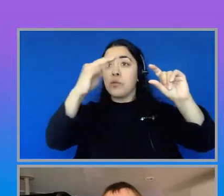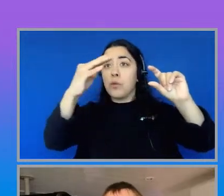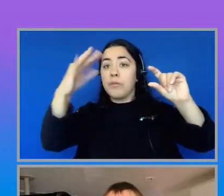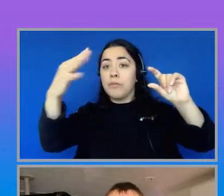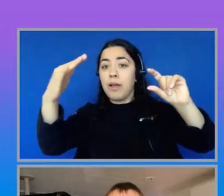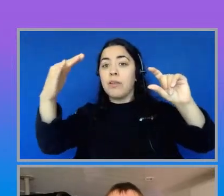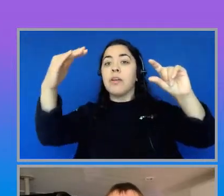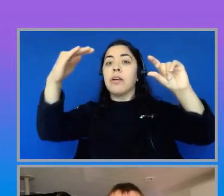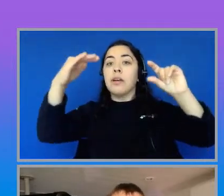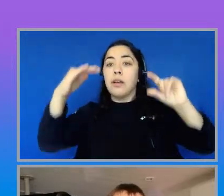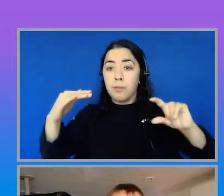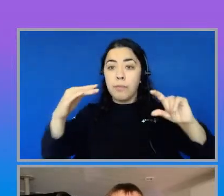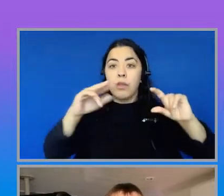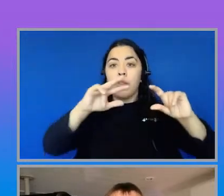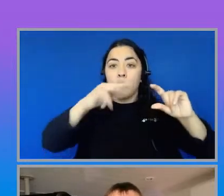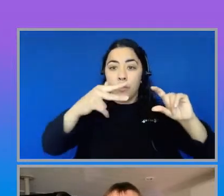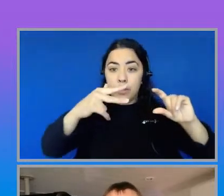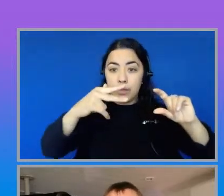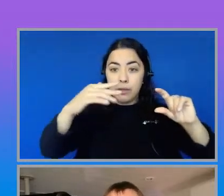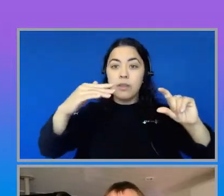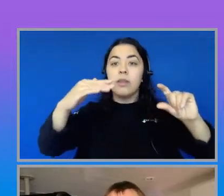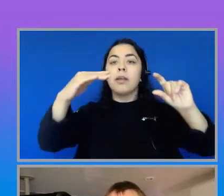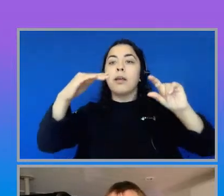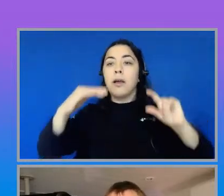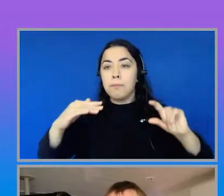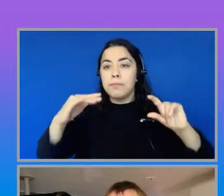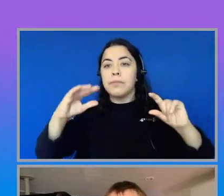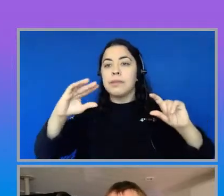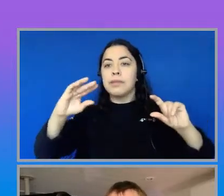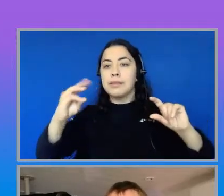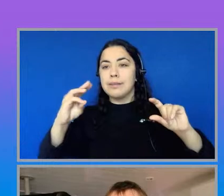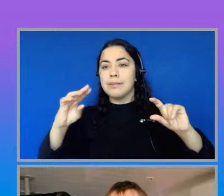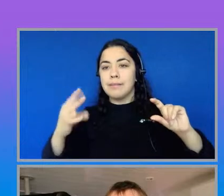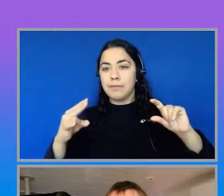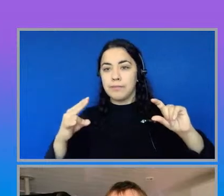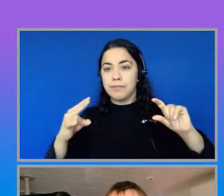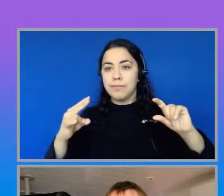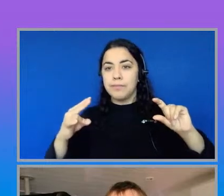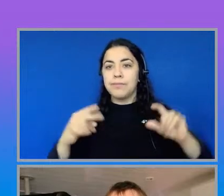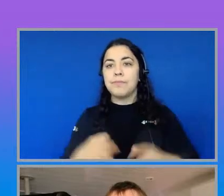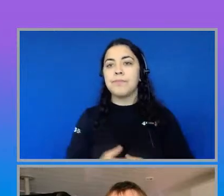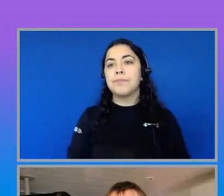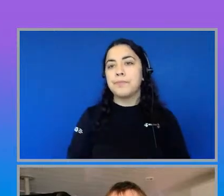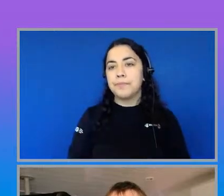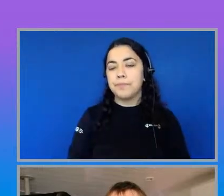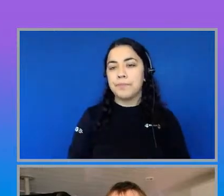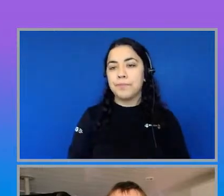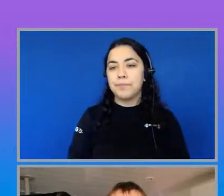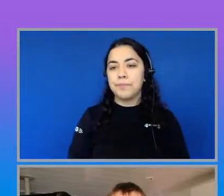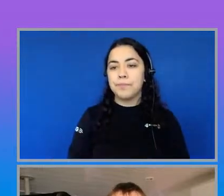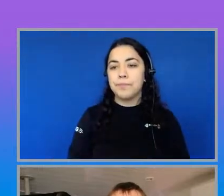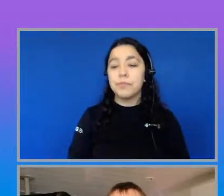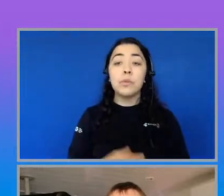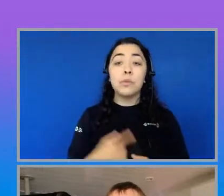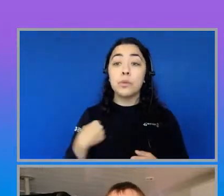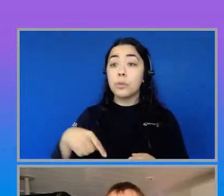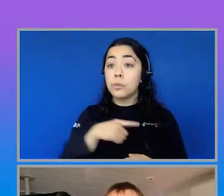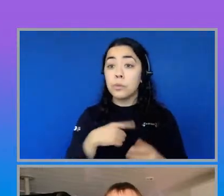row. And then we'll do six and seven which are next to that. So